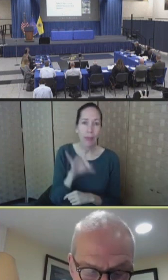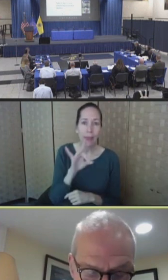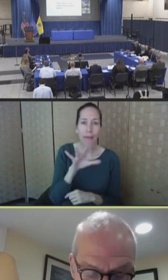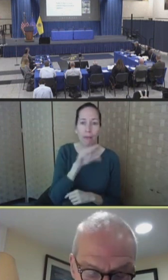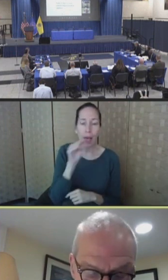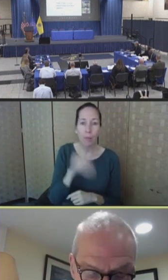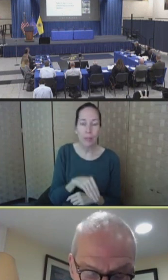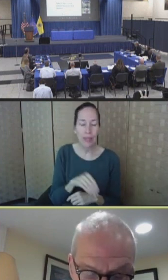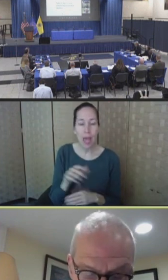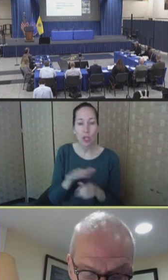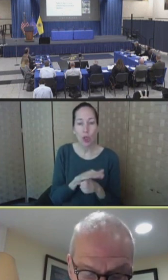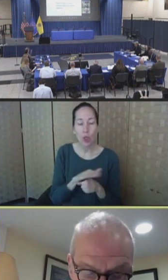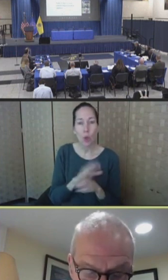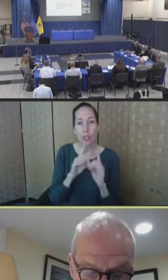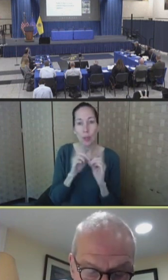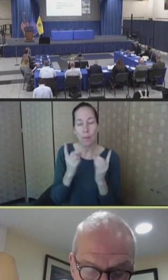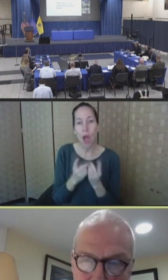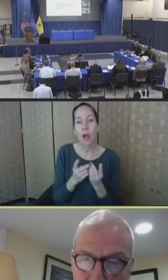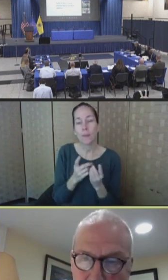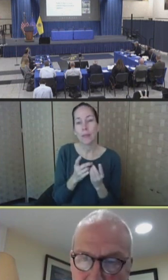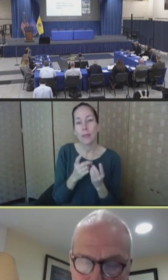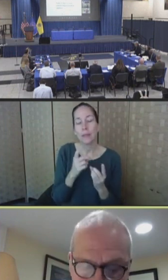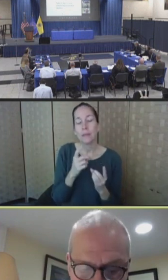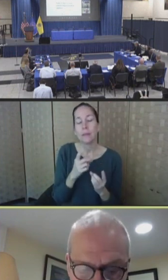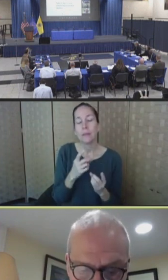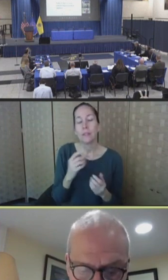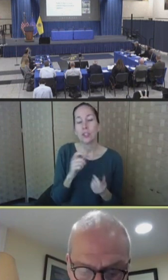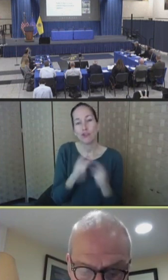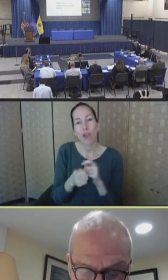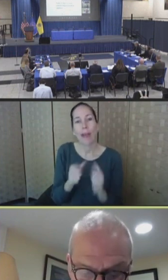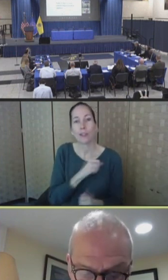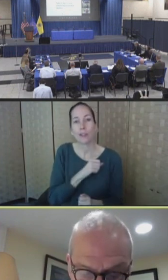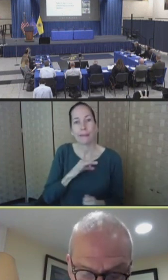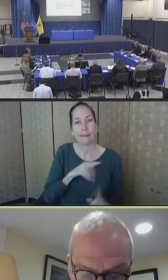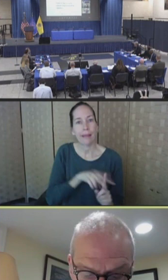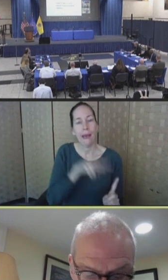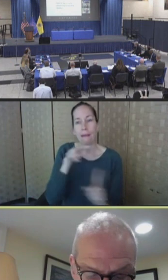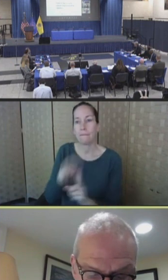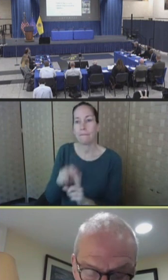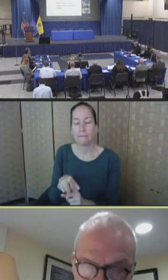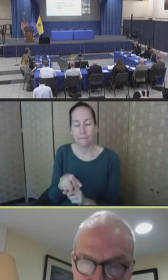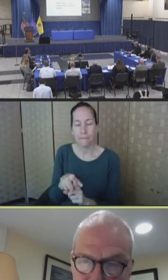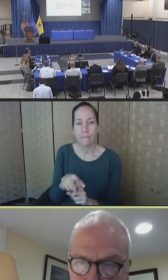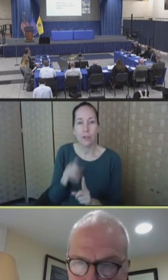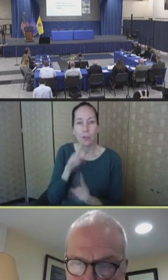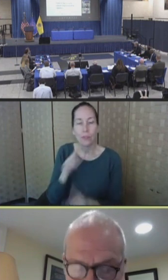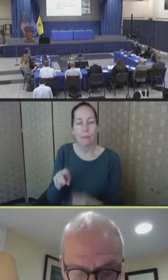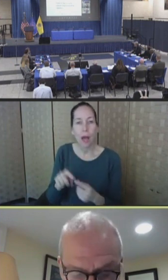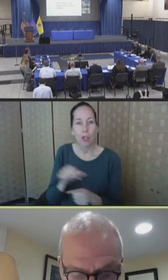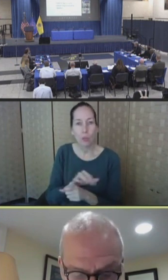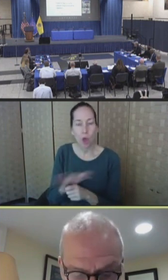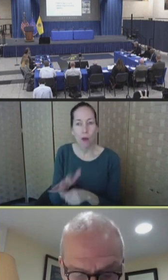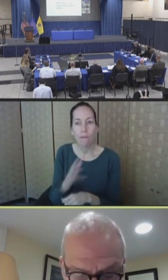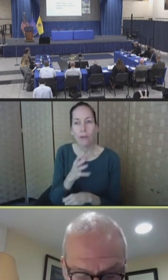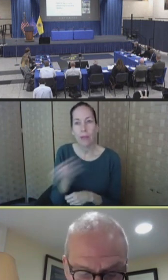staff to respond to COVID. That financial and human resource capacities hinder the response,